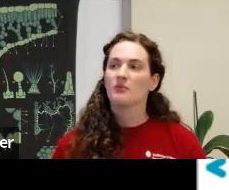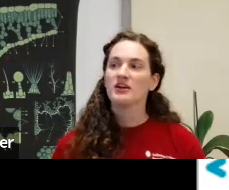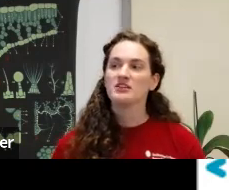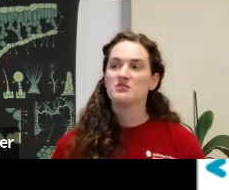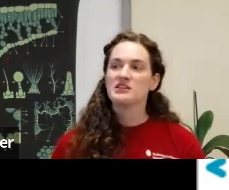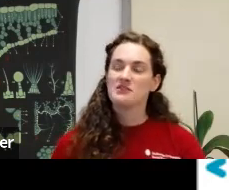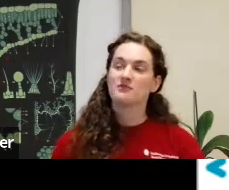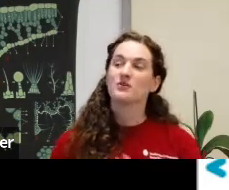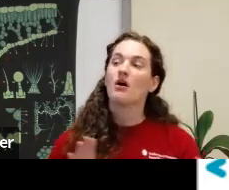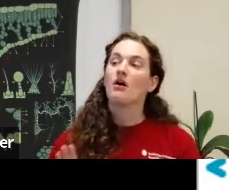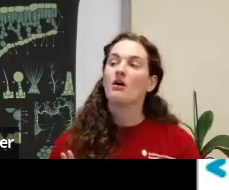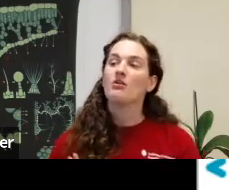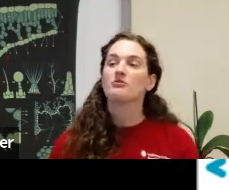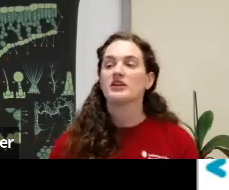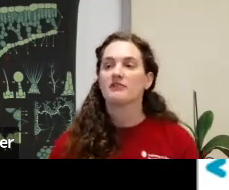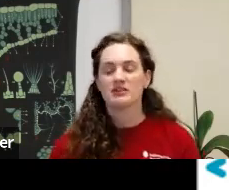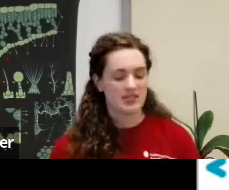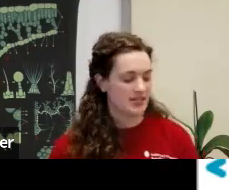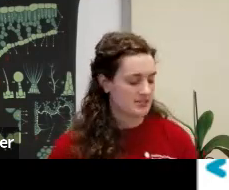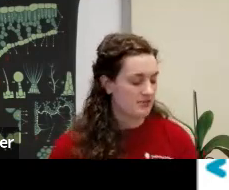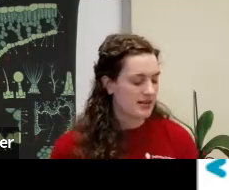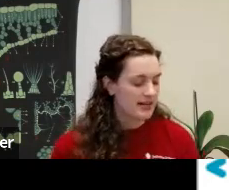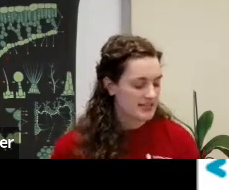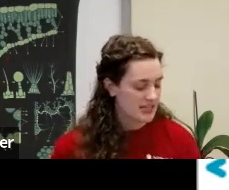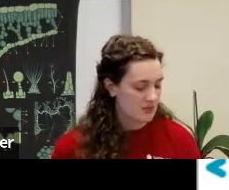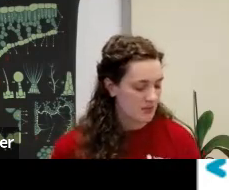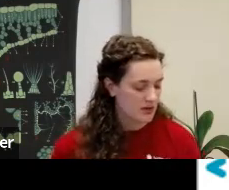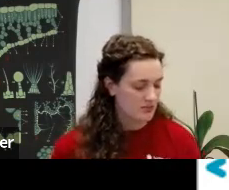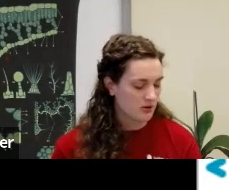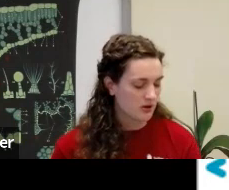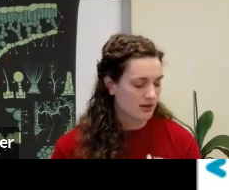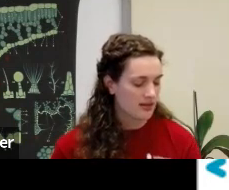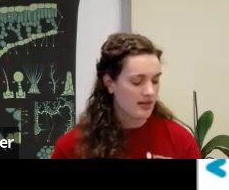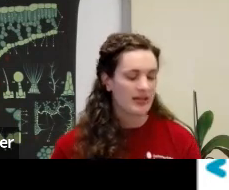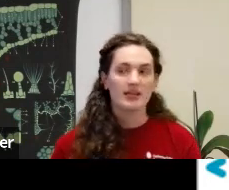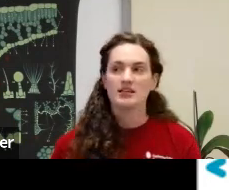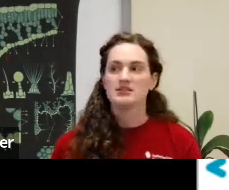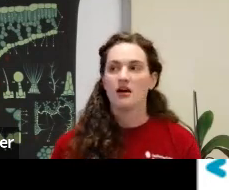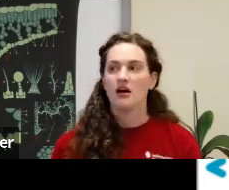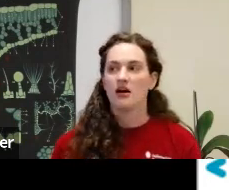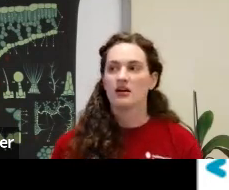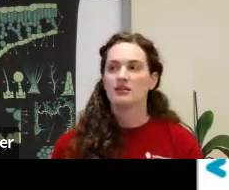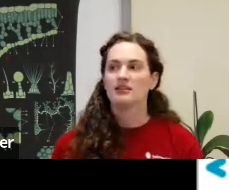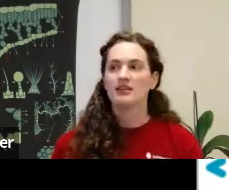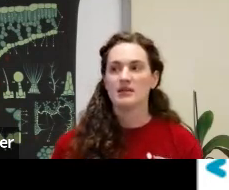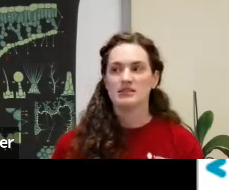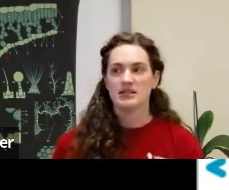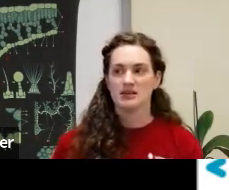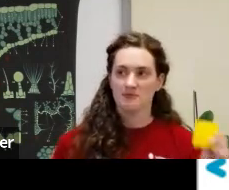Emily Borger: And we're going to do this for all three of our tea's so the next tea, we want to work on, is our lemon tea.